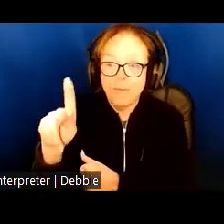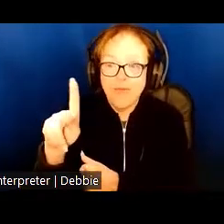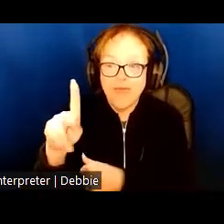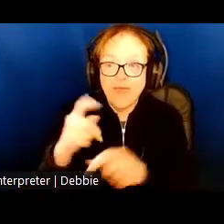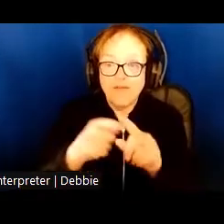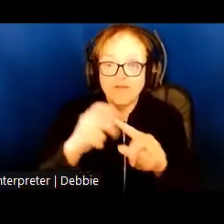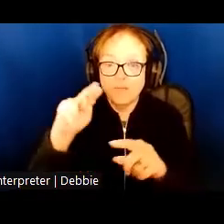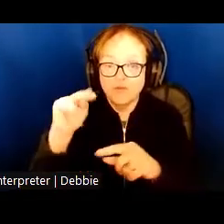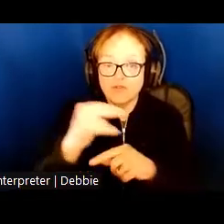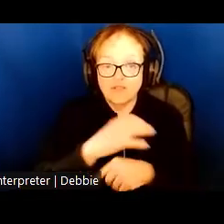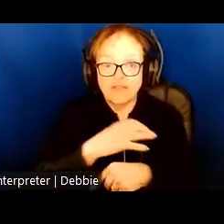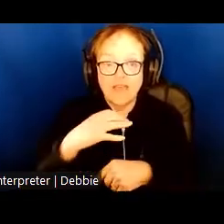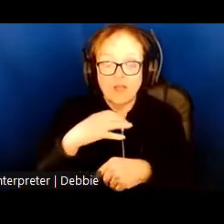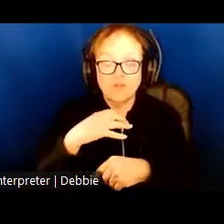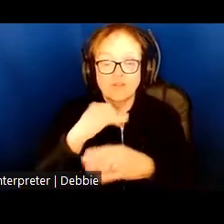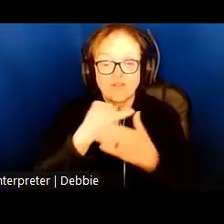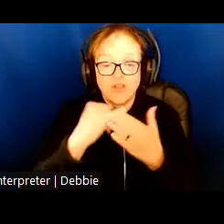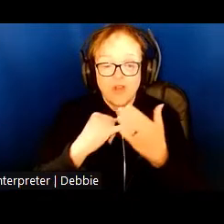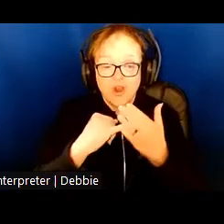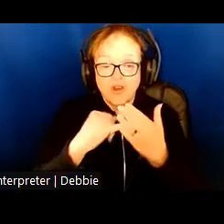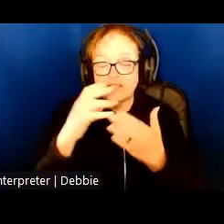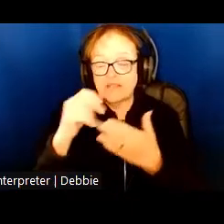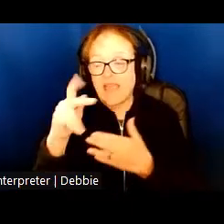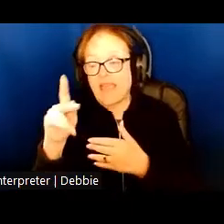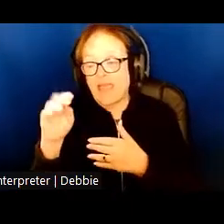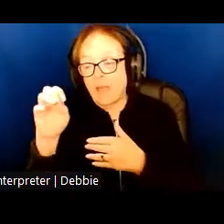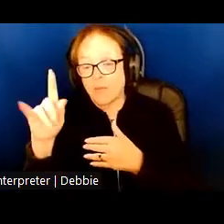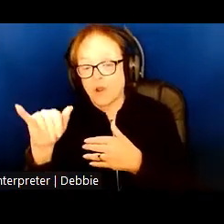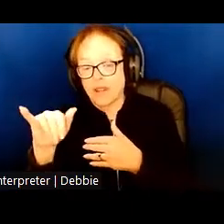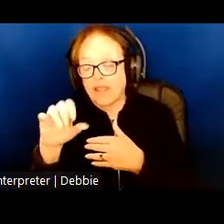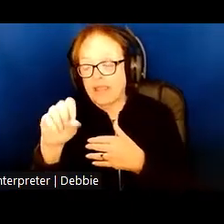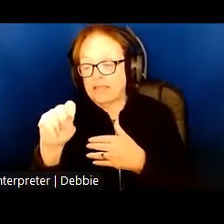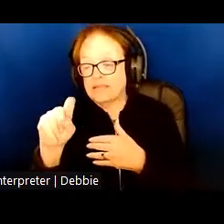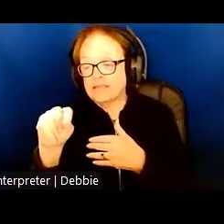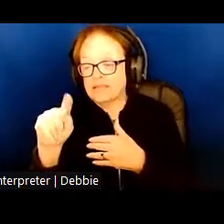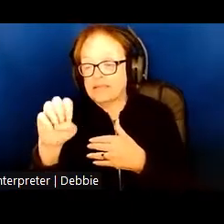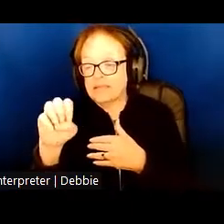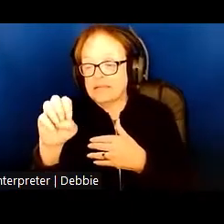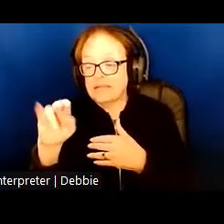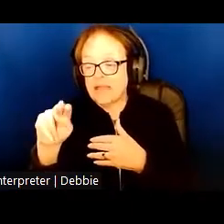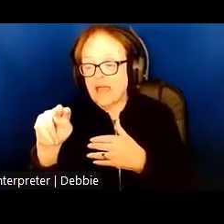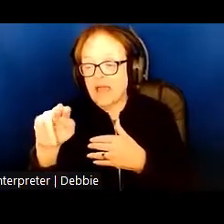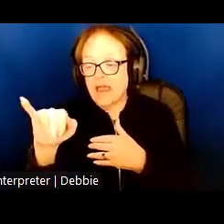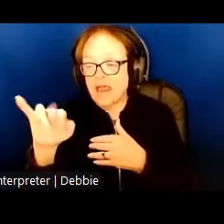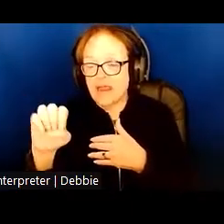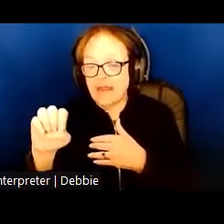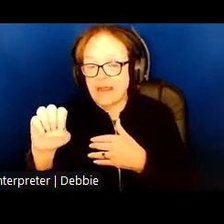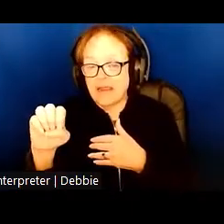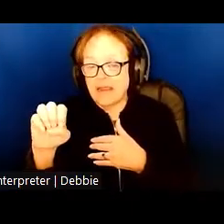at Mid Atlantic Arts, Kimberly Steinle-Super. This webinar is designed to help you better